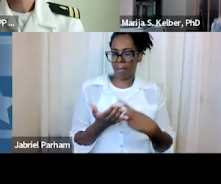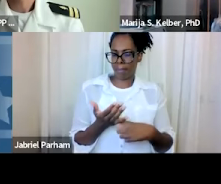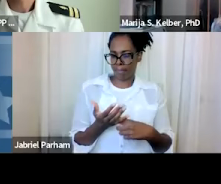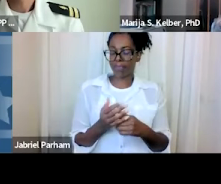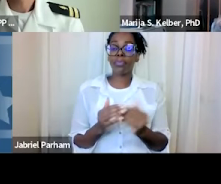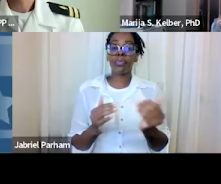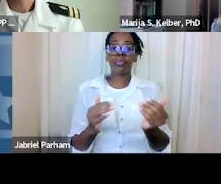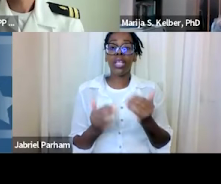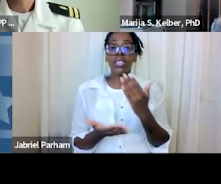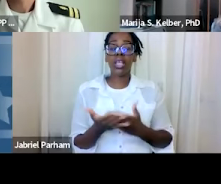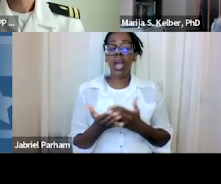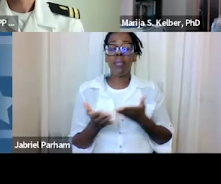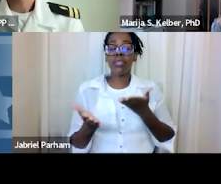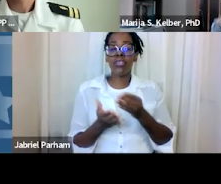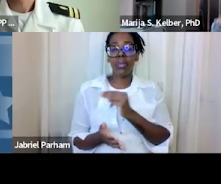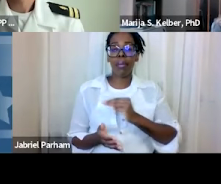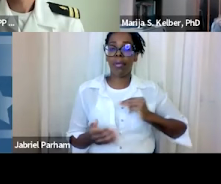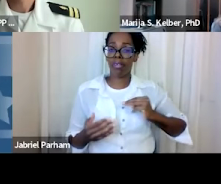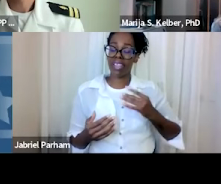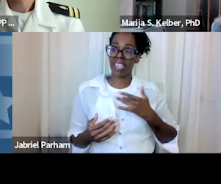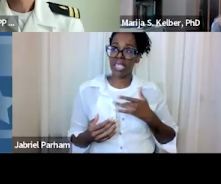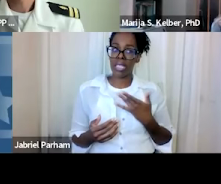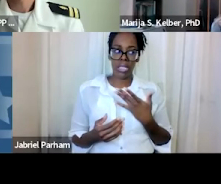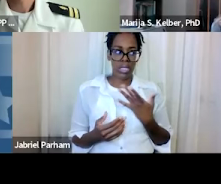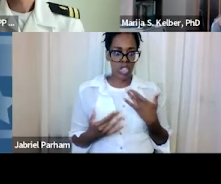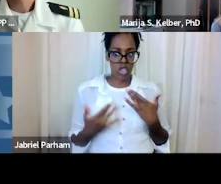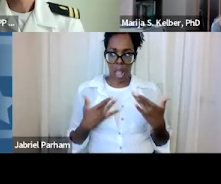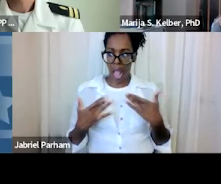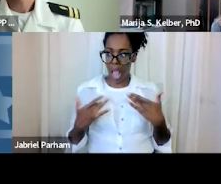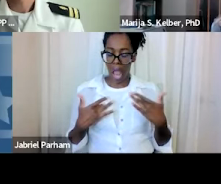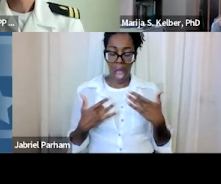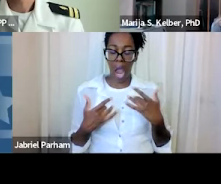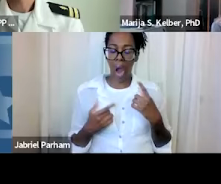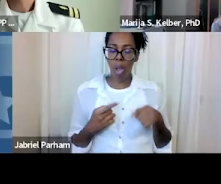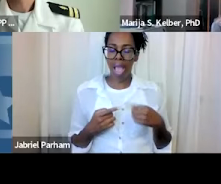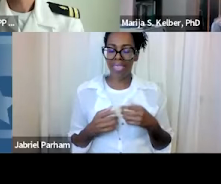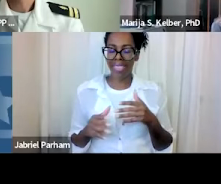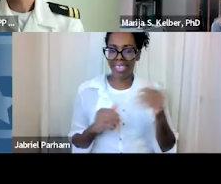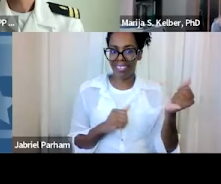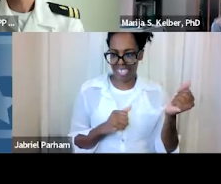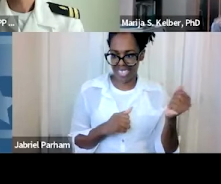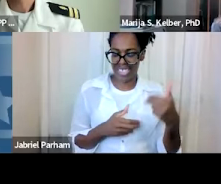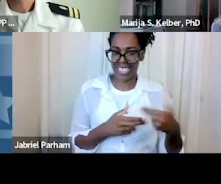Some service members and veterans experience distress and discomfort just leaving the military, leaving the highly regimented, communal,